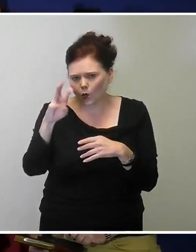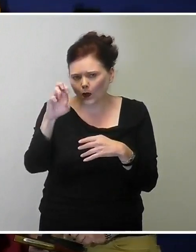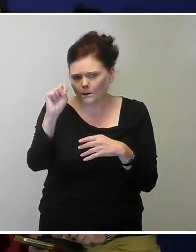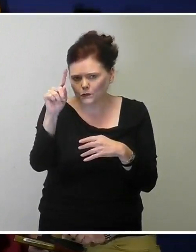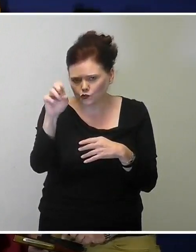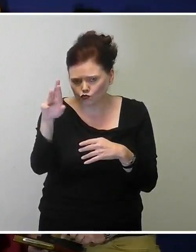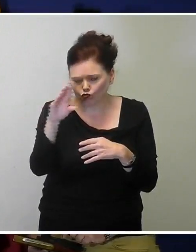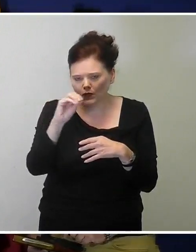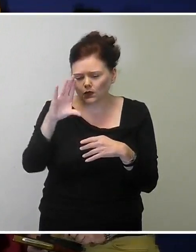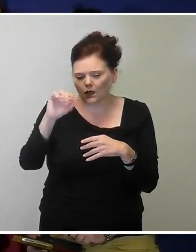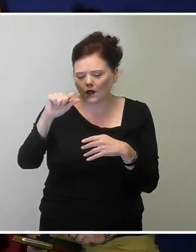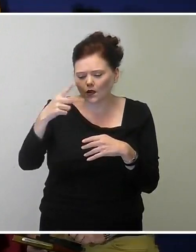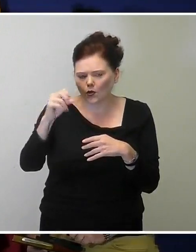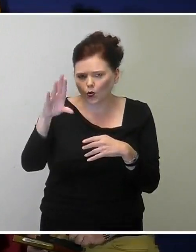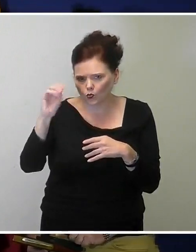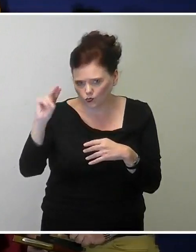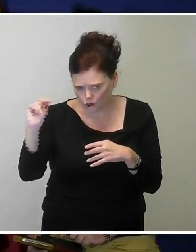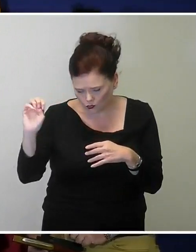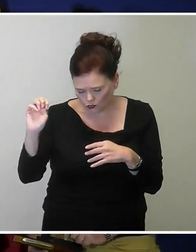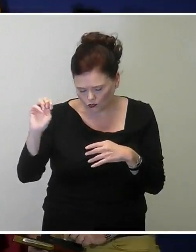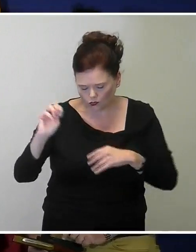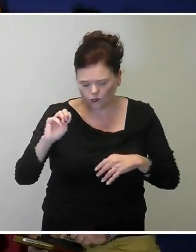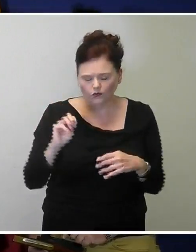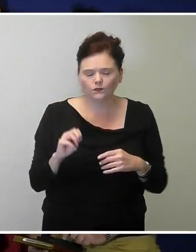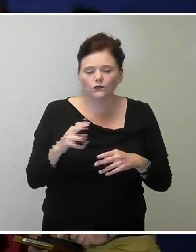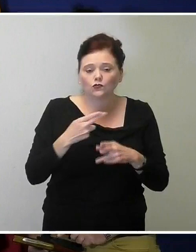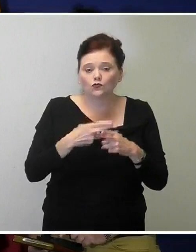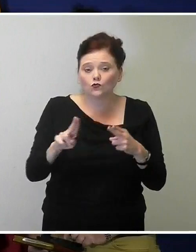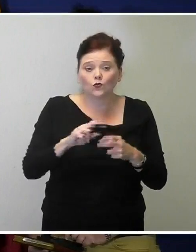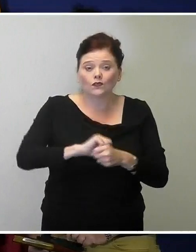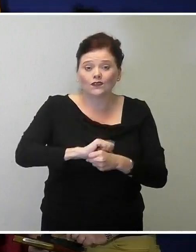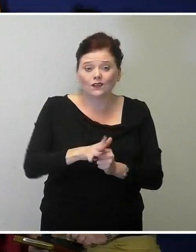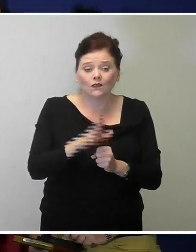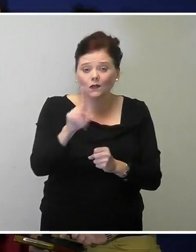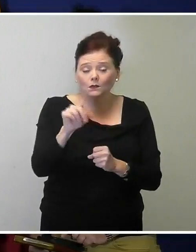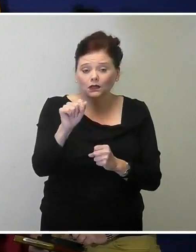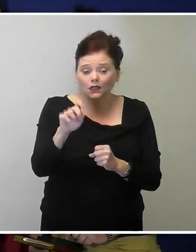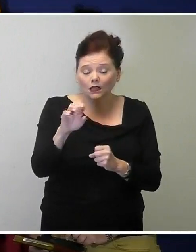NORTH WILL BE OPEN. DESOTO, LEE, TUNICA, CLAY,